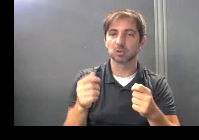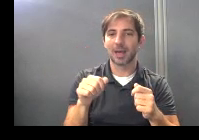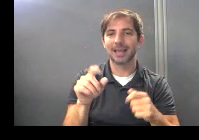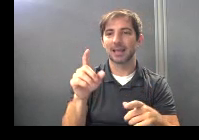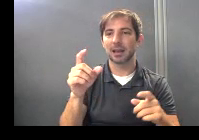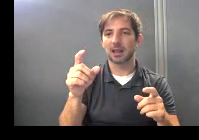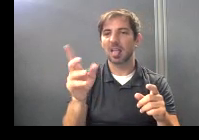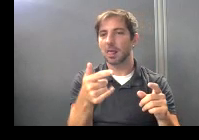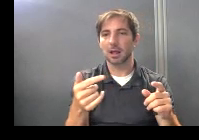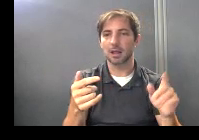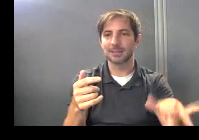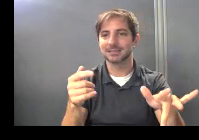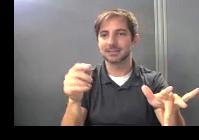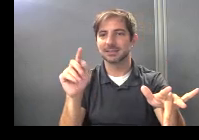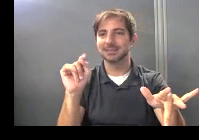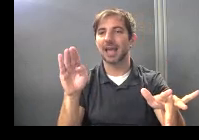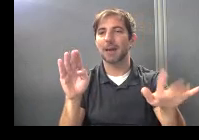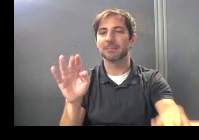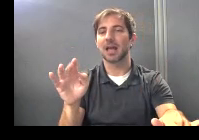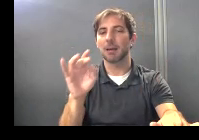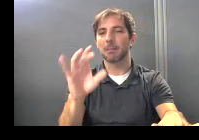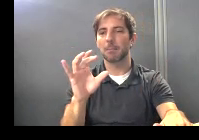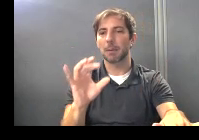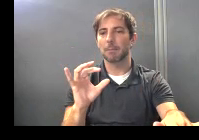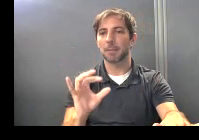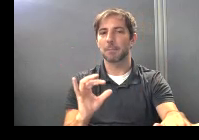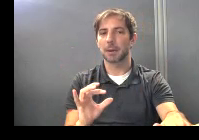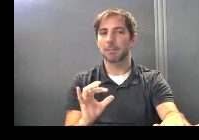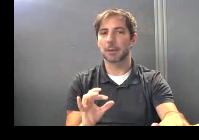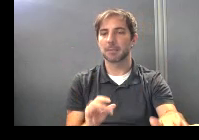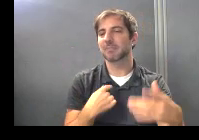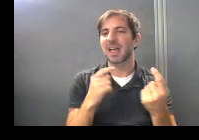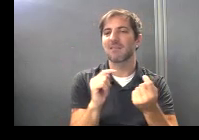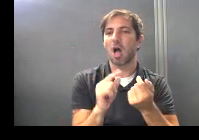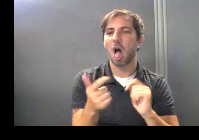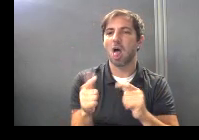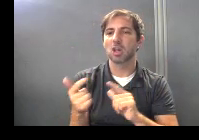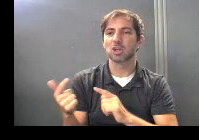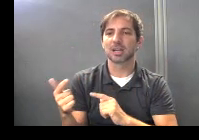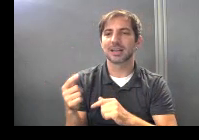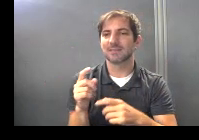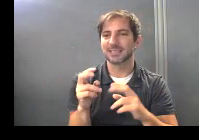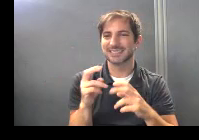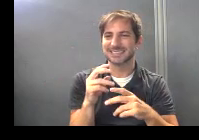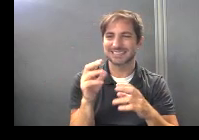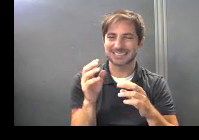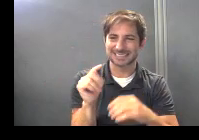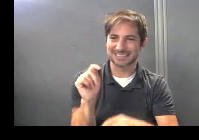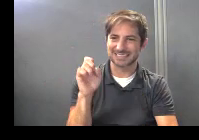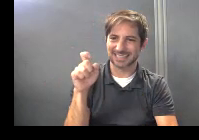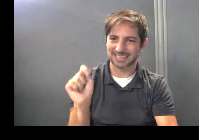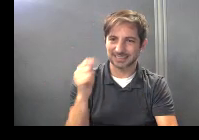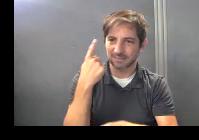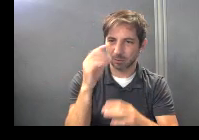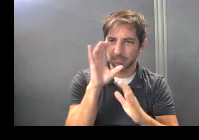ELEMENT ON THE SCREEN AND THERE ARE ALTERNATIVE TEXTS FOR IMAGES, AND IT'S DONE EASILY, LIKE